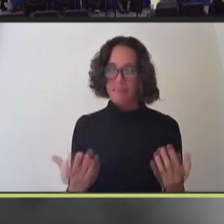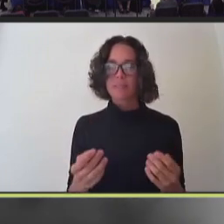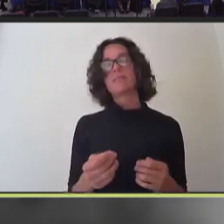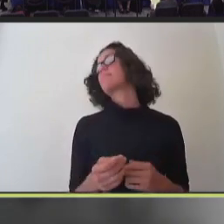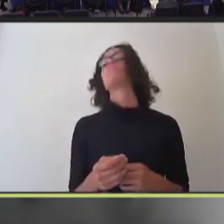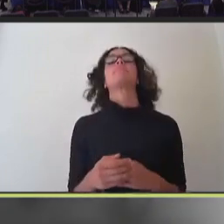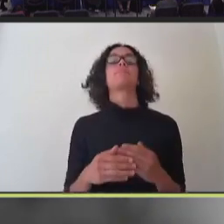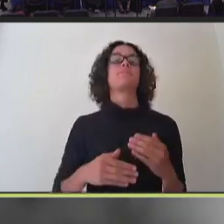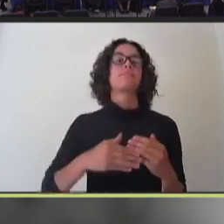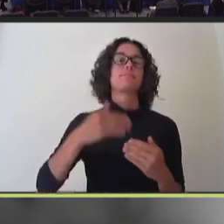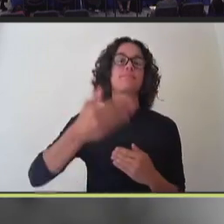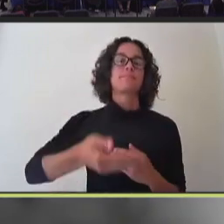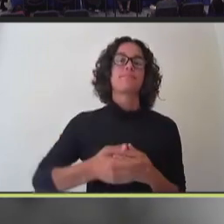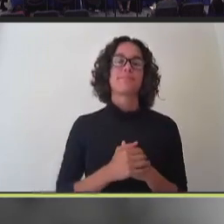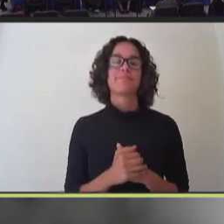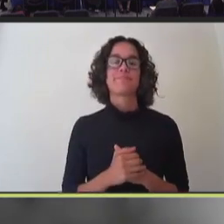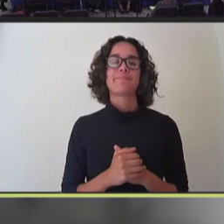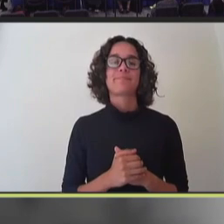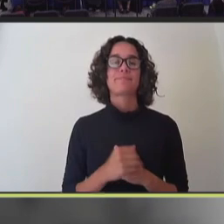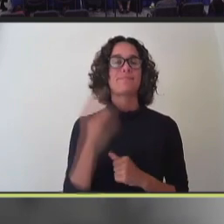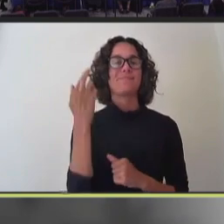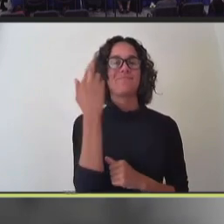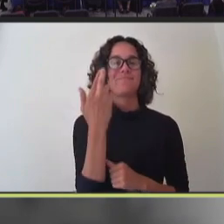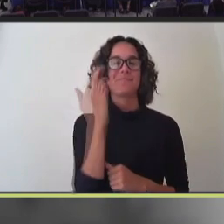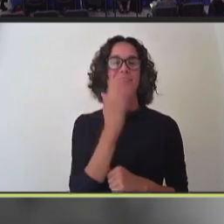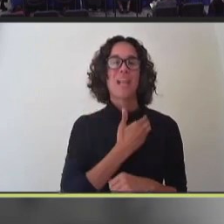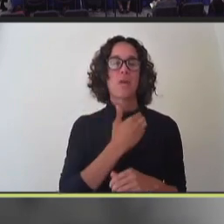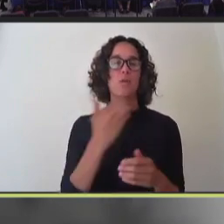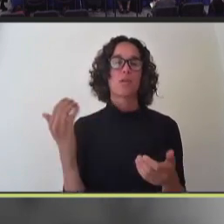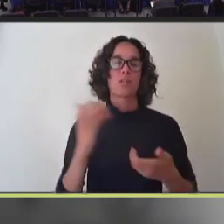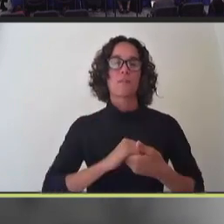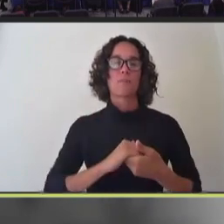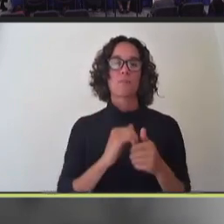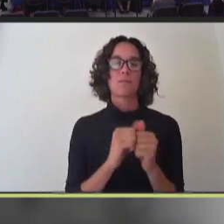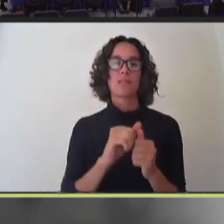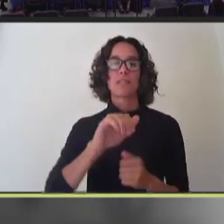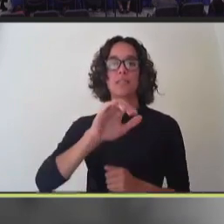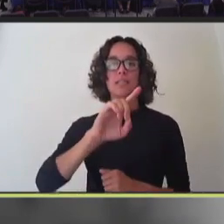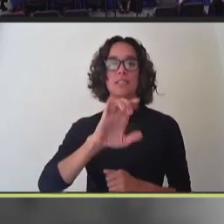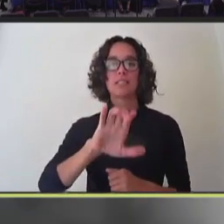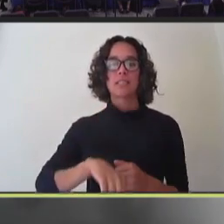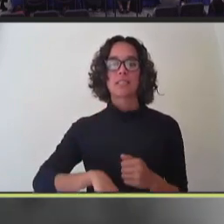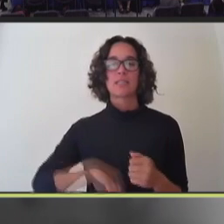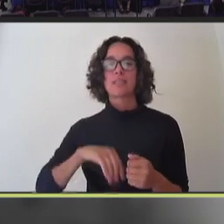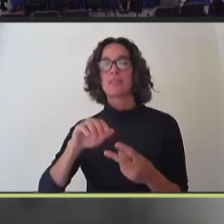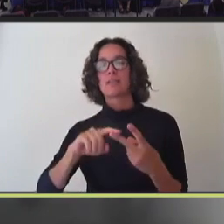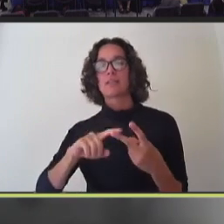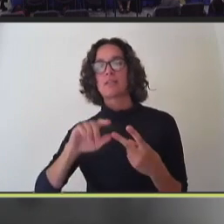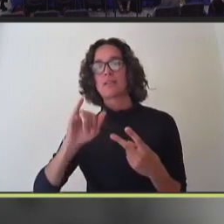So, that's why our collaboration with the CDC and the IZ Gateway has really been a game changer for